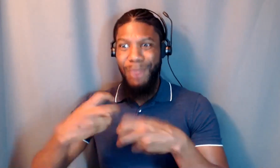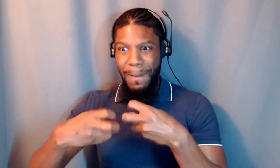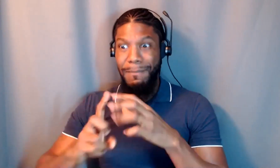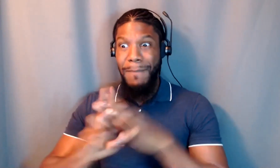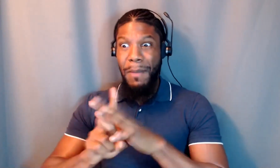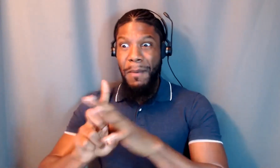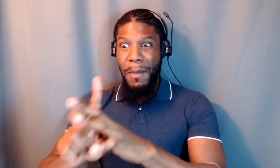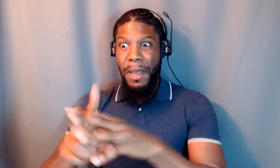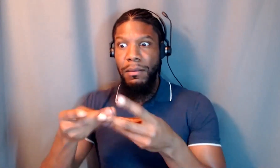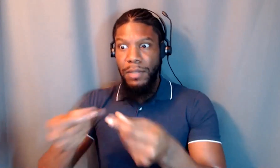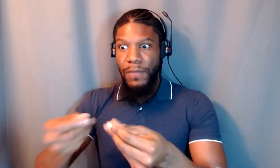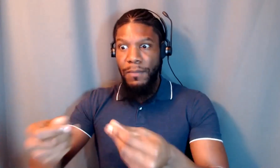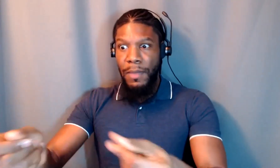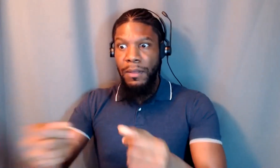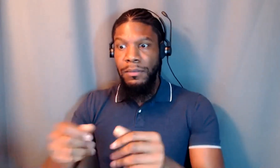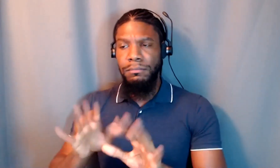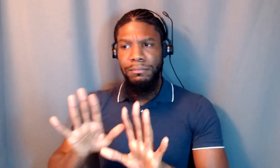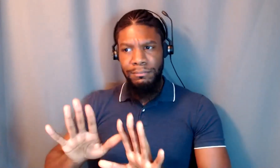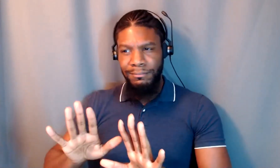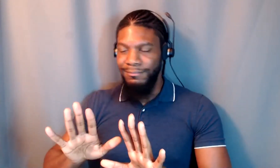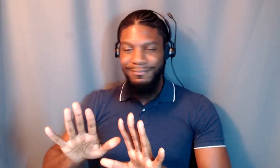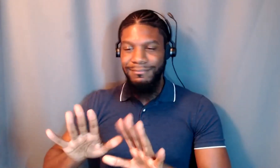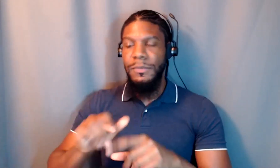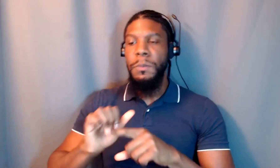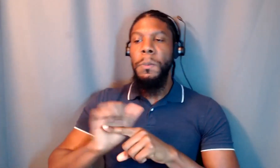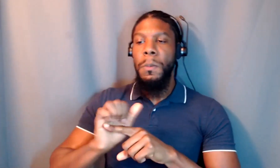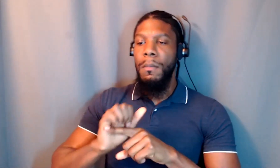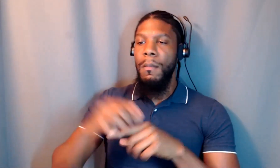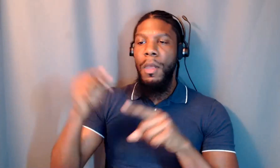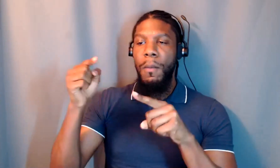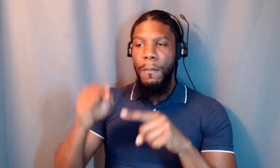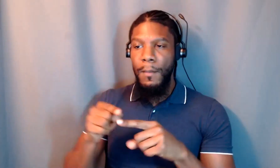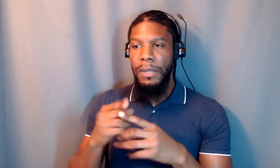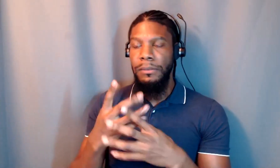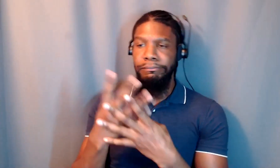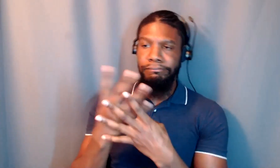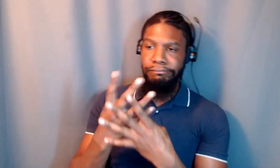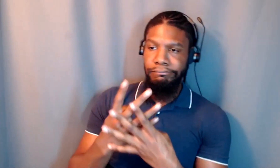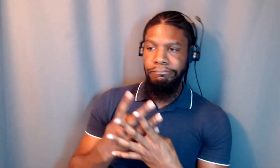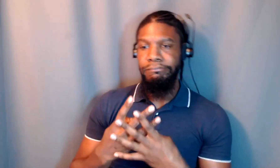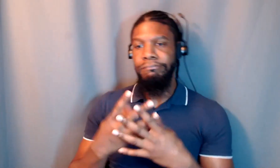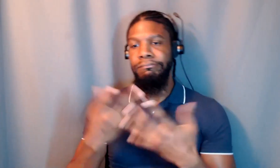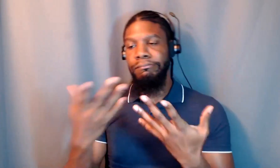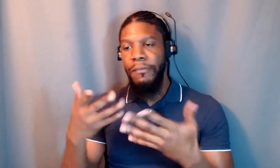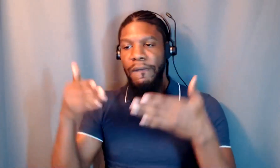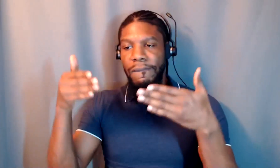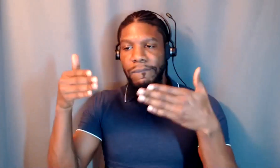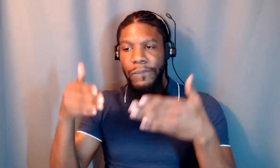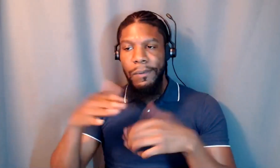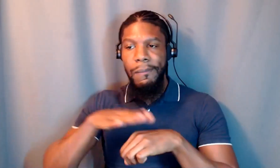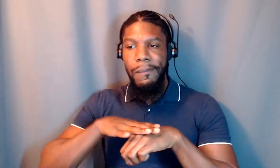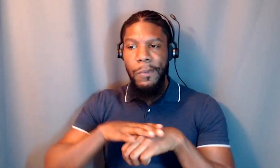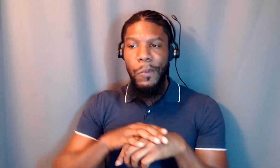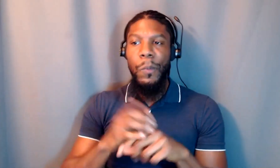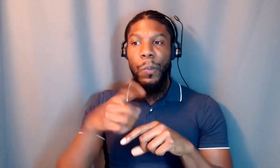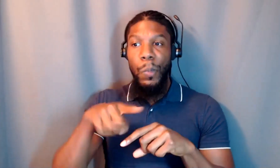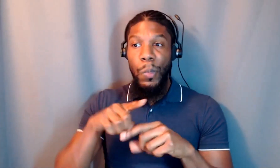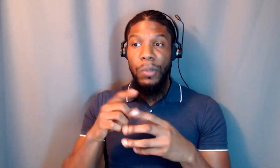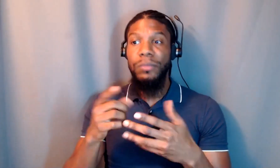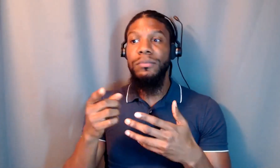But we needed to train them to really focus on the items that the writer wanted prioritized